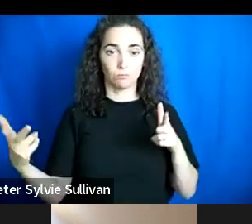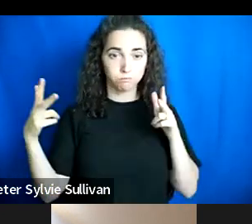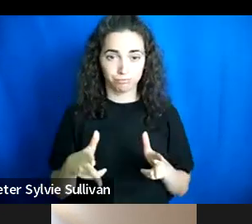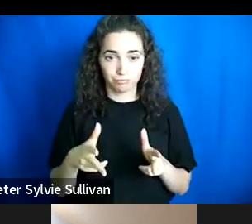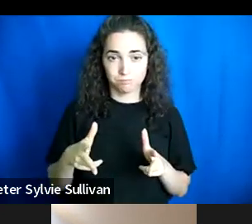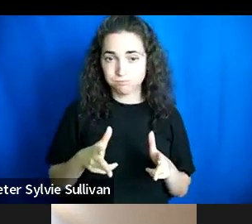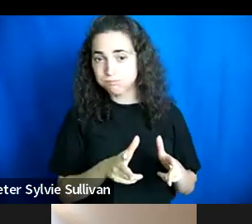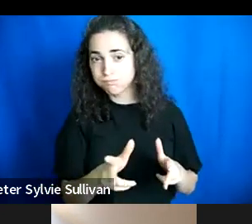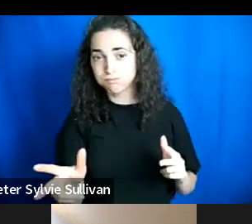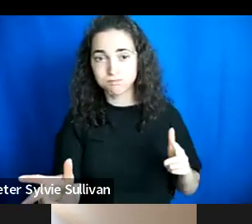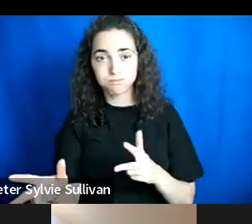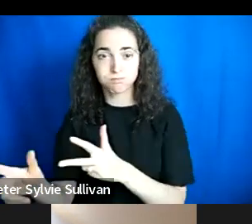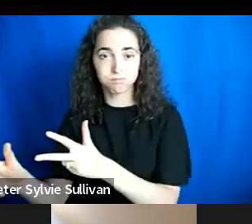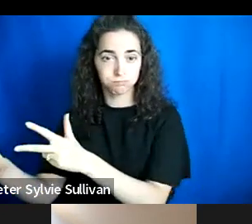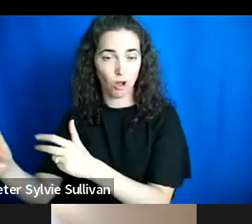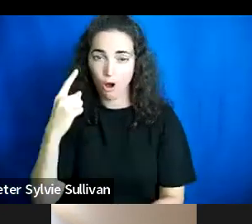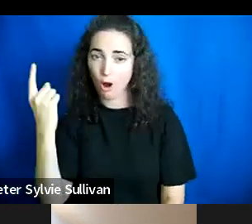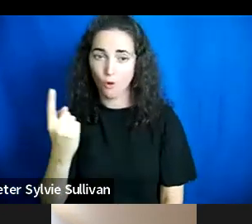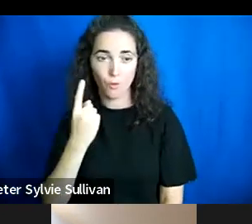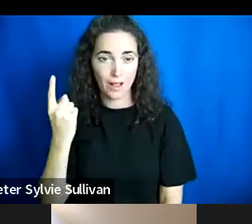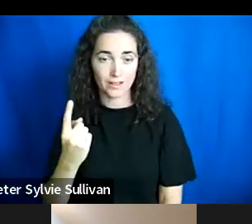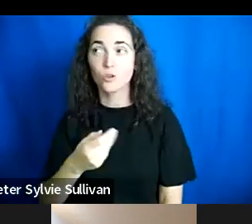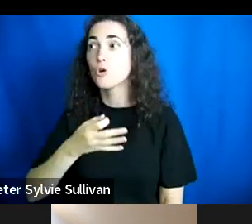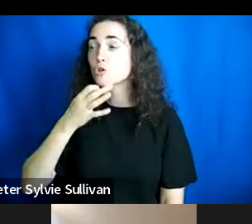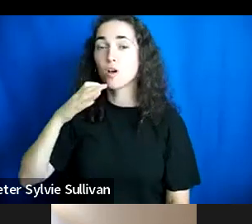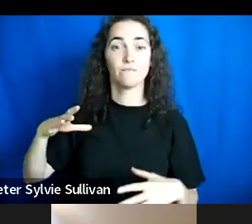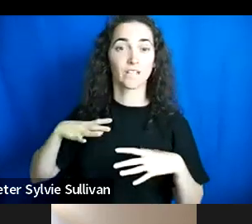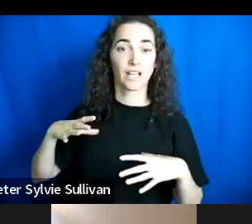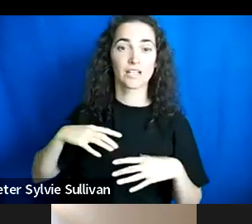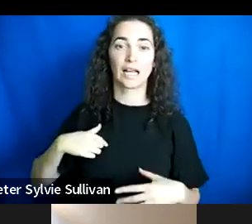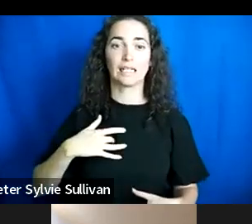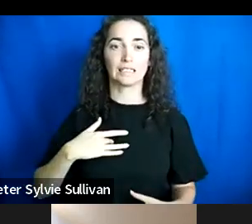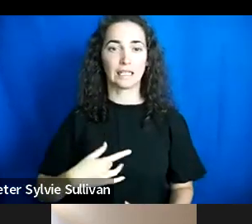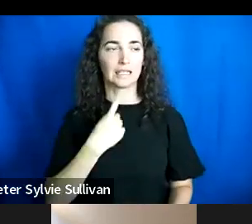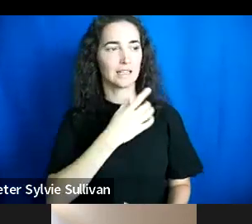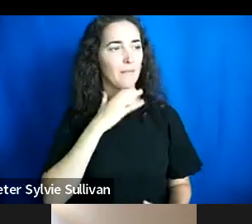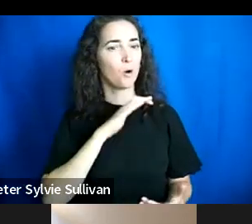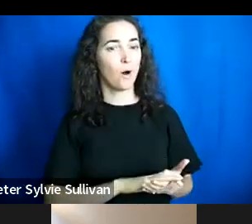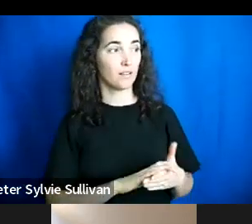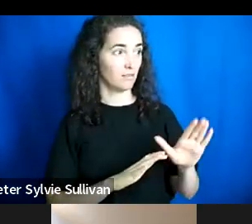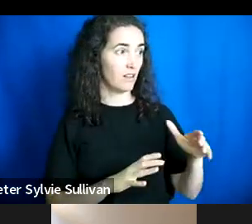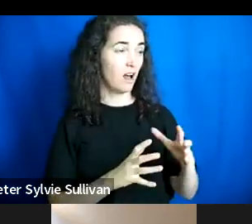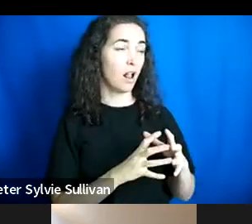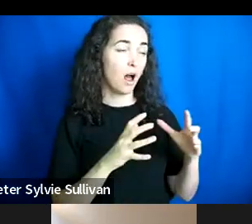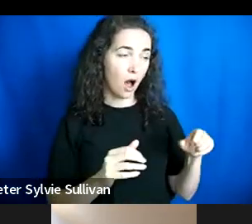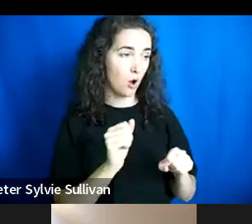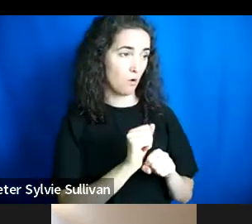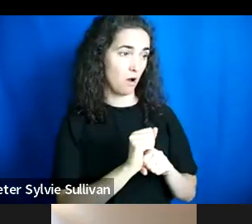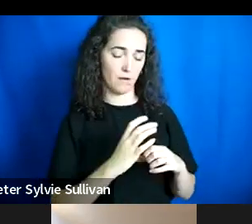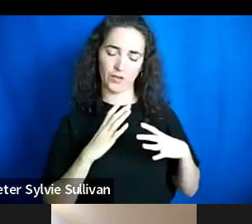We go to. So we have upcoming vacation. I always tell my wife it's so much work to go on a vacation.